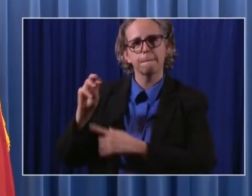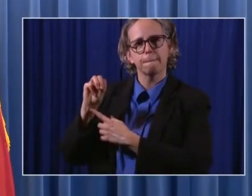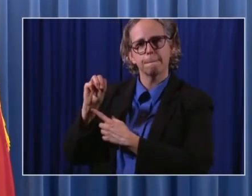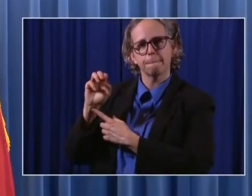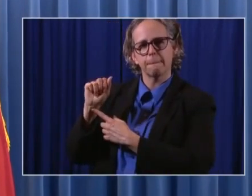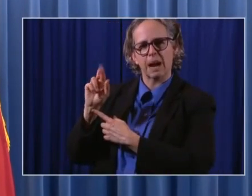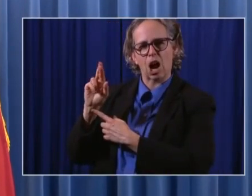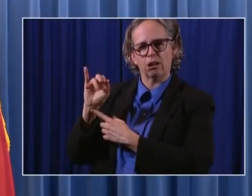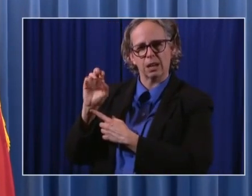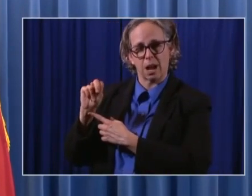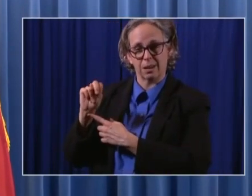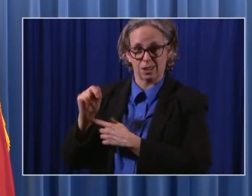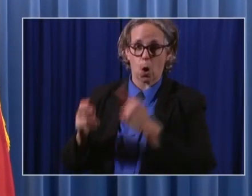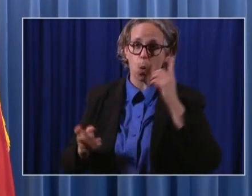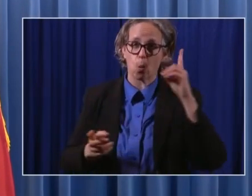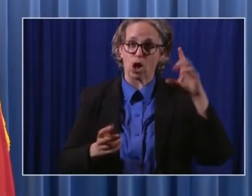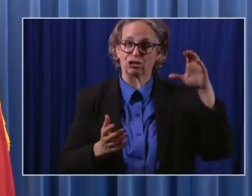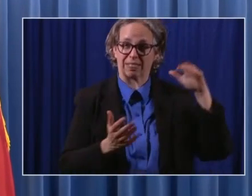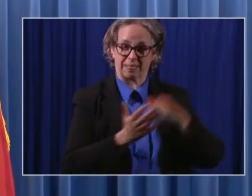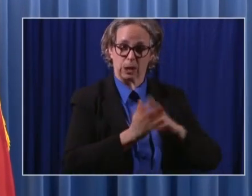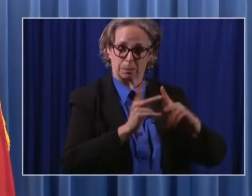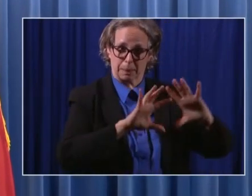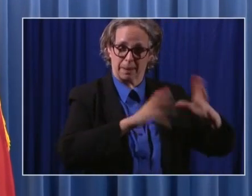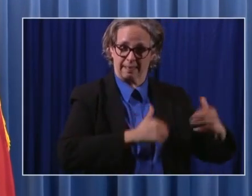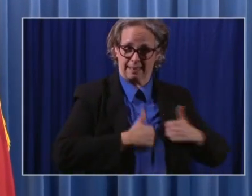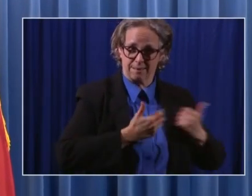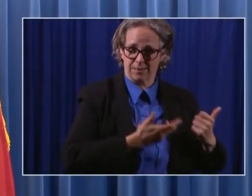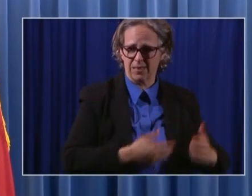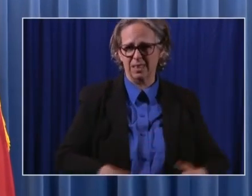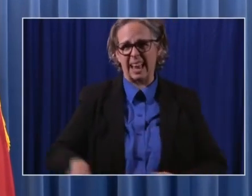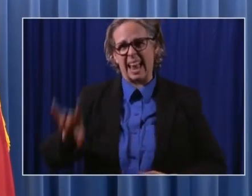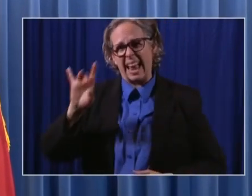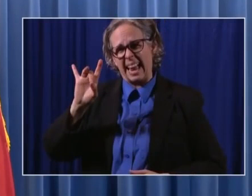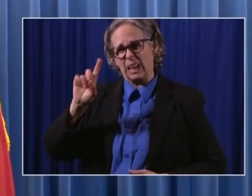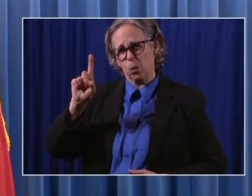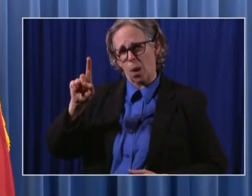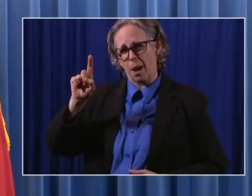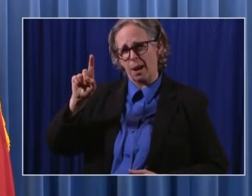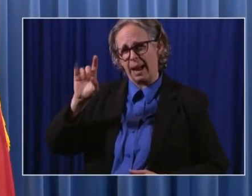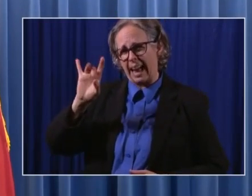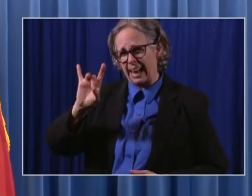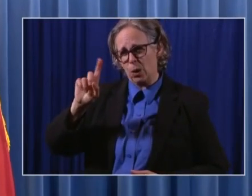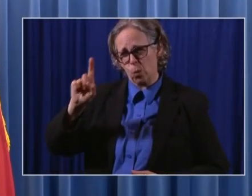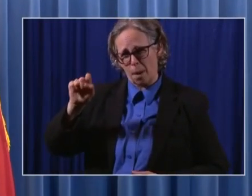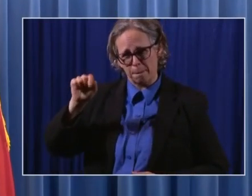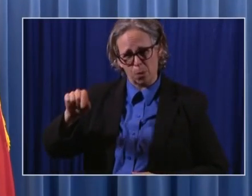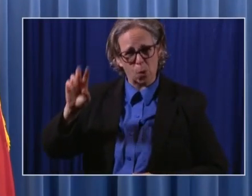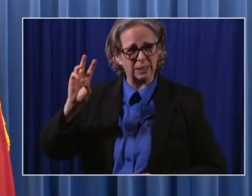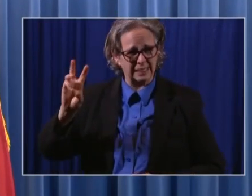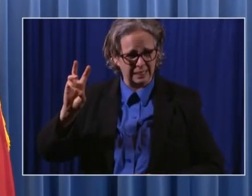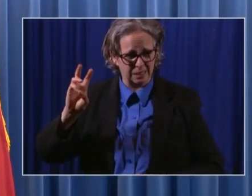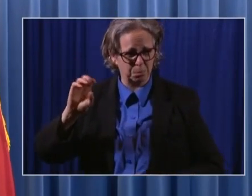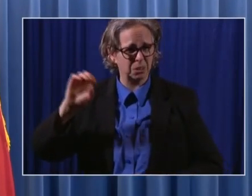WITH MARION COUNTY. MARION COUNTY IS NOW AT 87.6 CASES PER 100,000 IN THE PAST